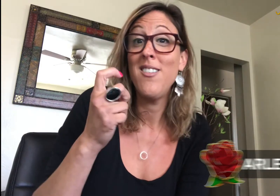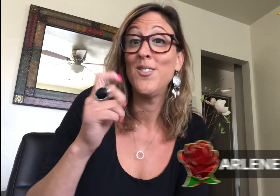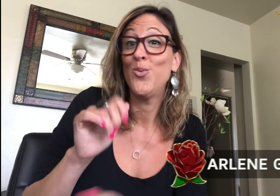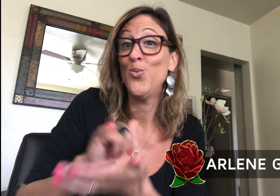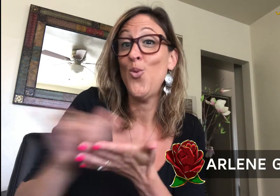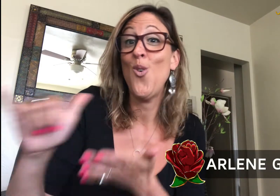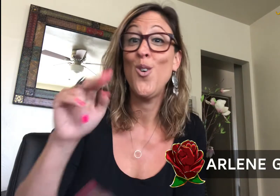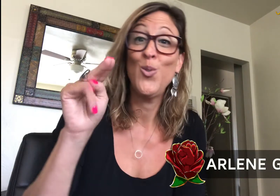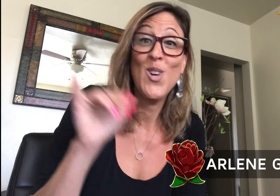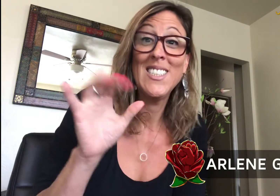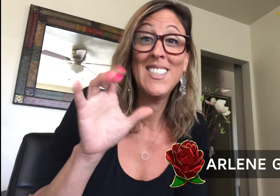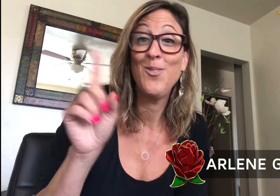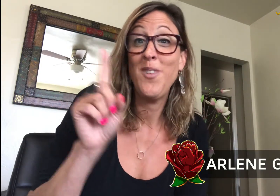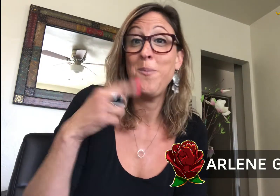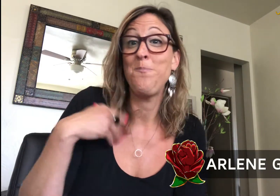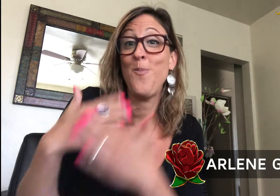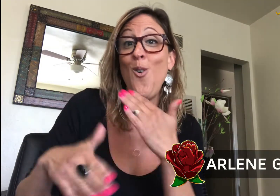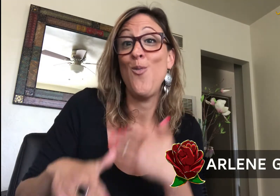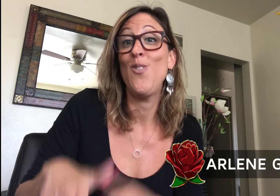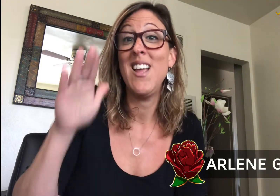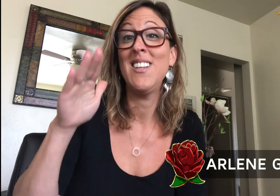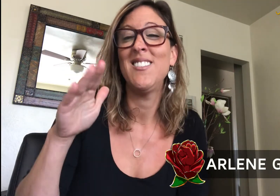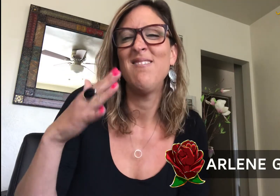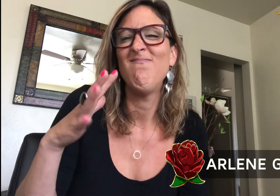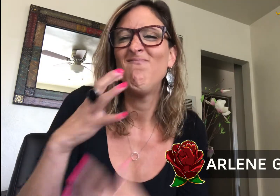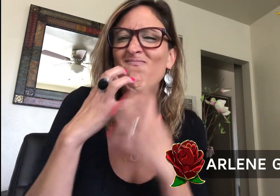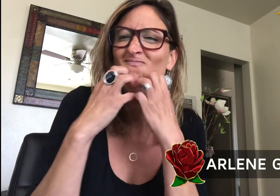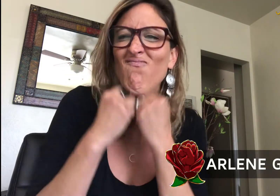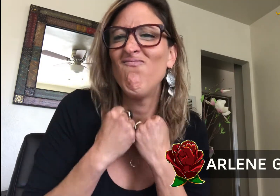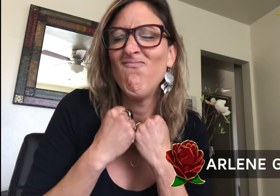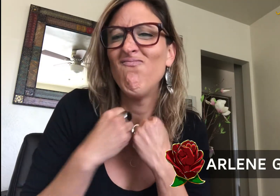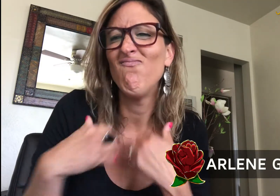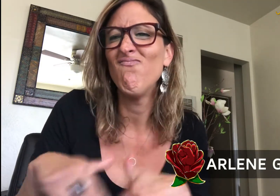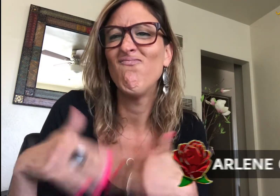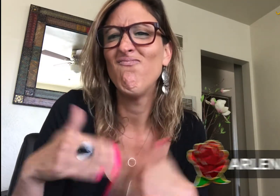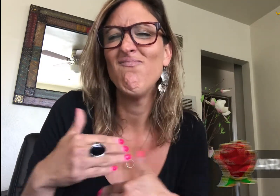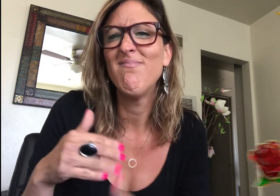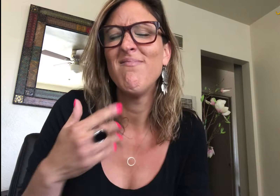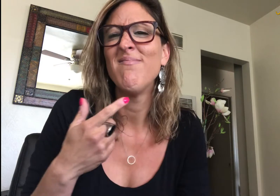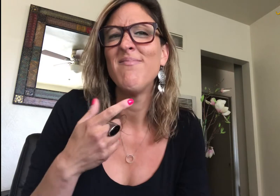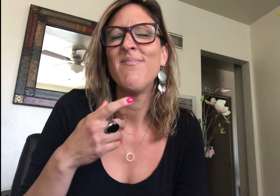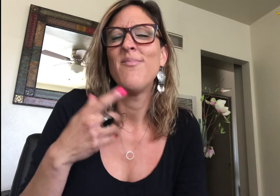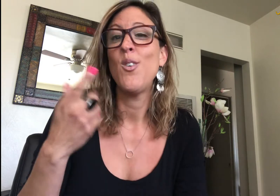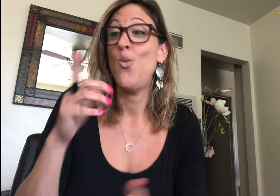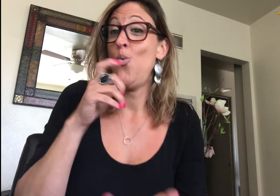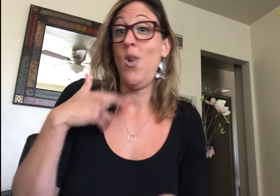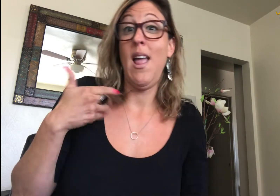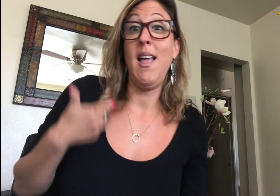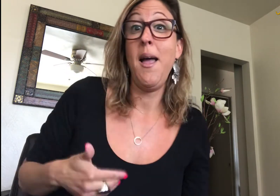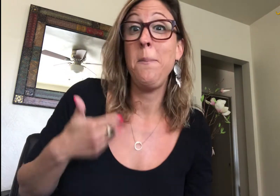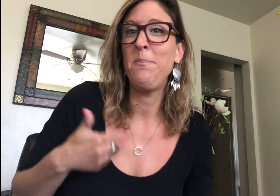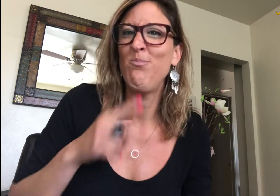The Bronx in New York City was where I was born and raised. It’s a place I hold dear.